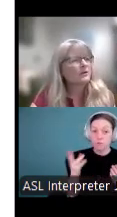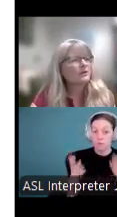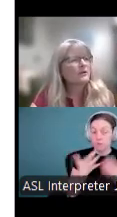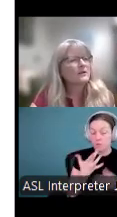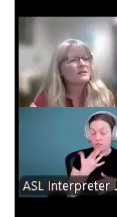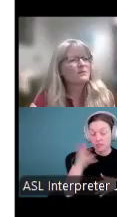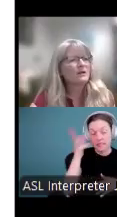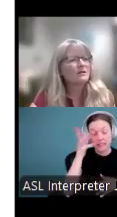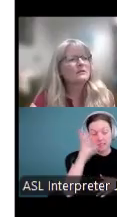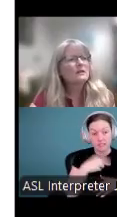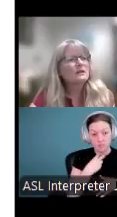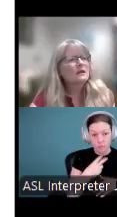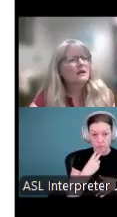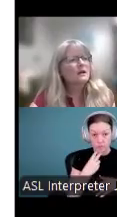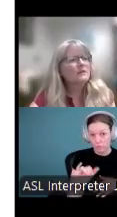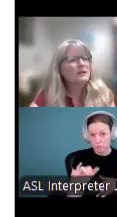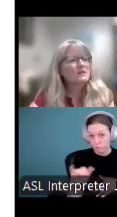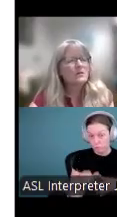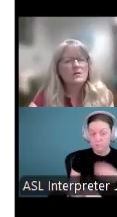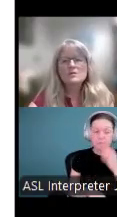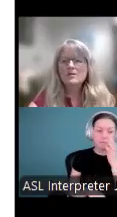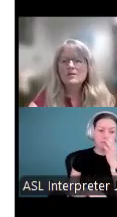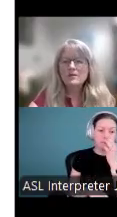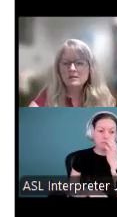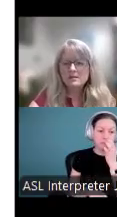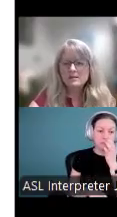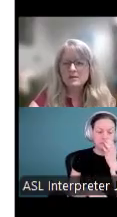pretty early on as well, and so those are the things that